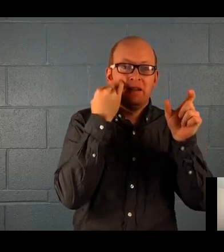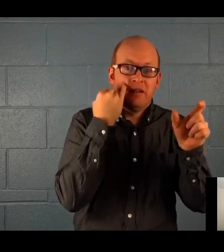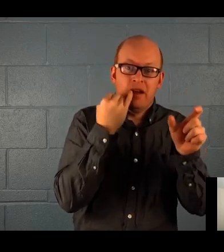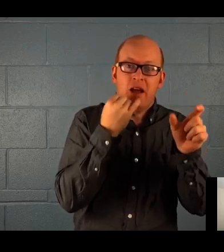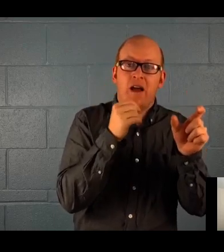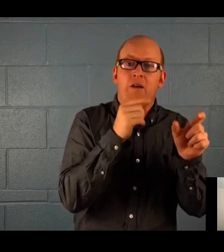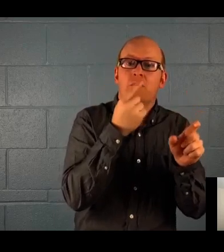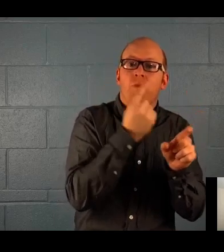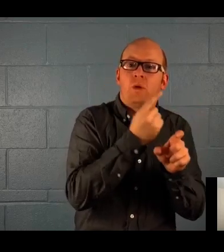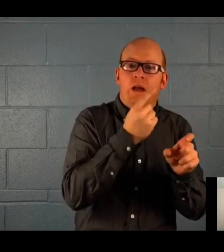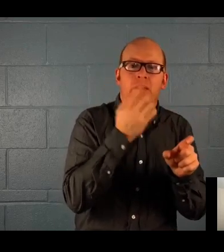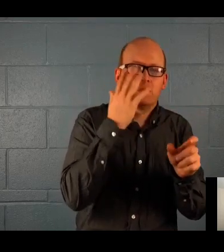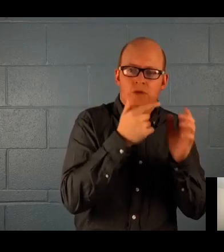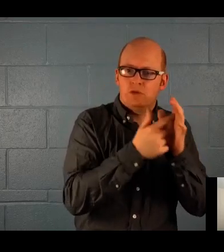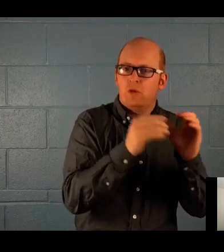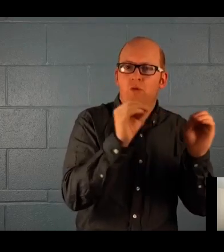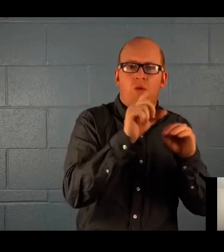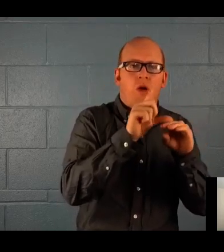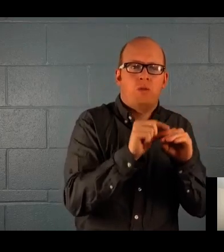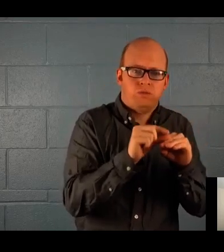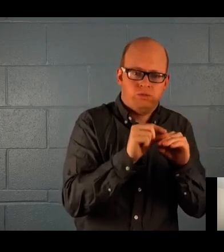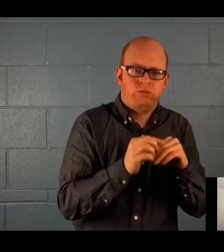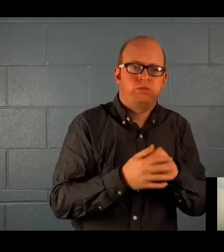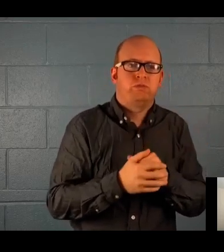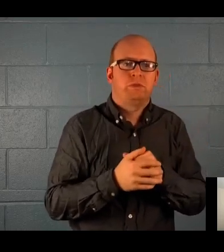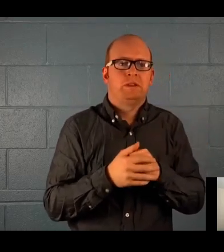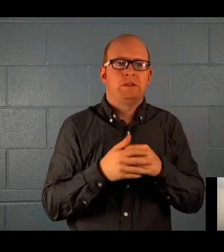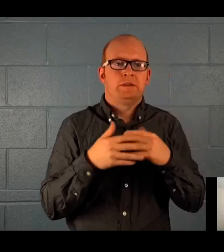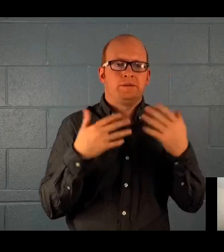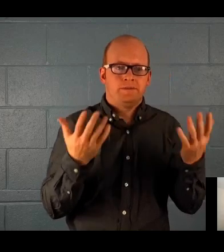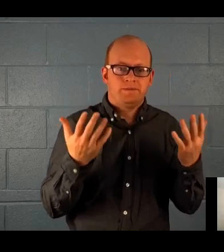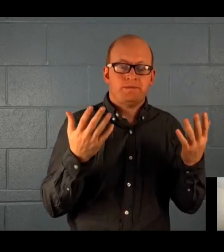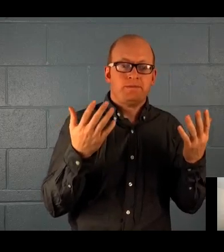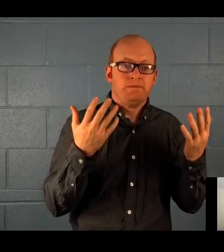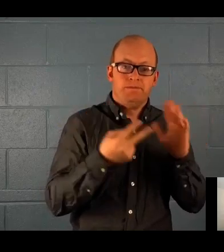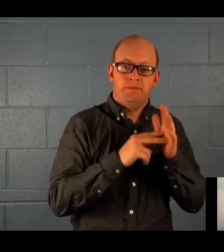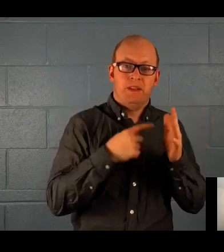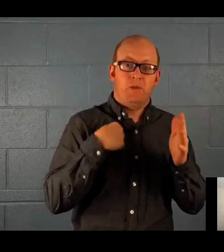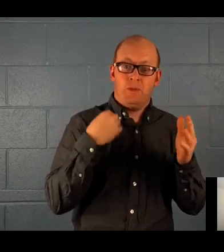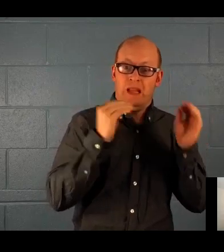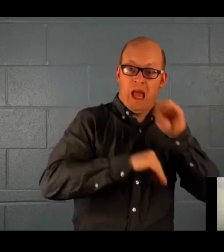There was a dose at which no loss of retinal function was observed, and this may be the safe dose.